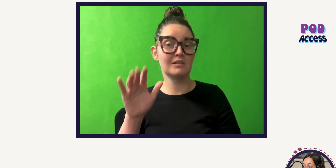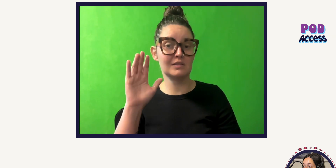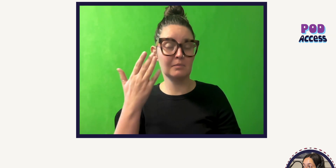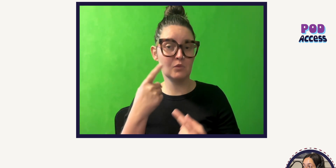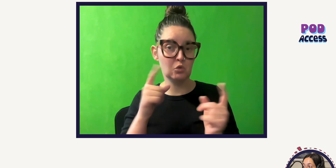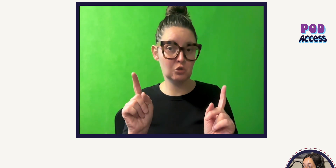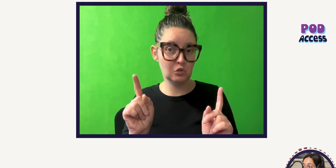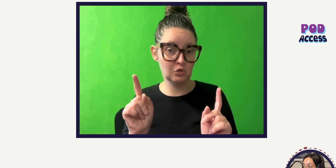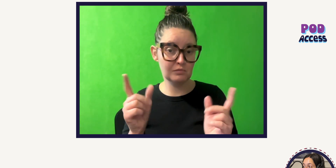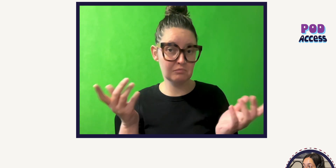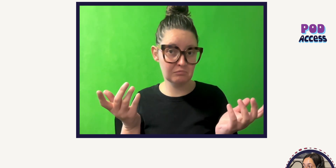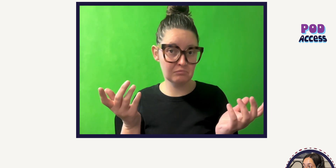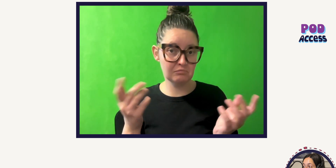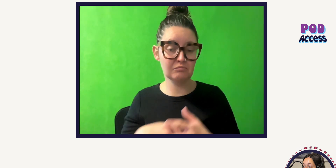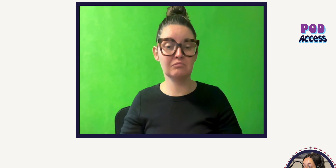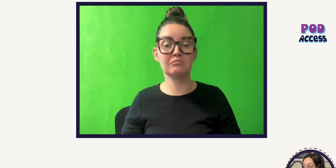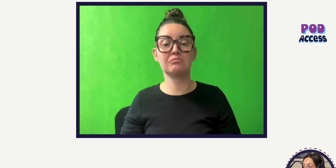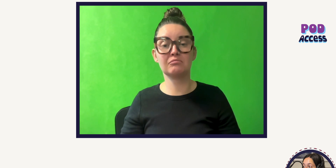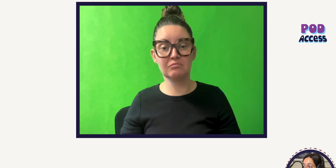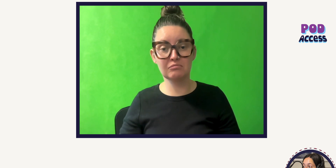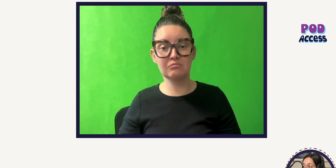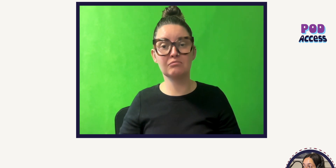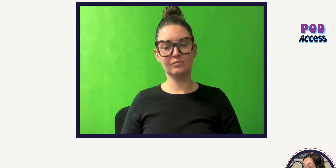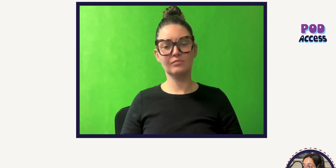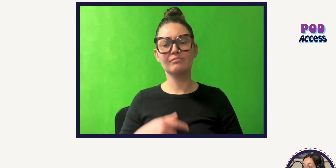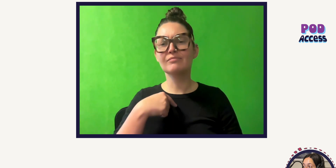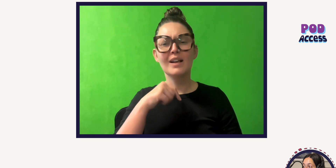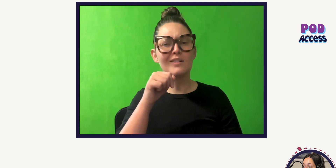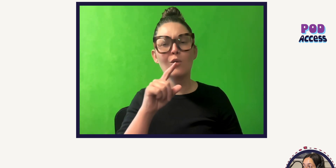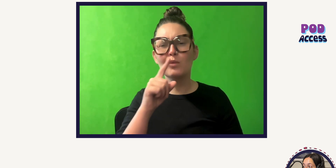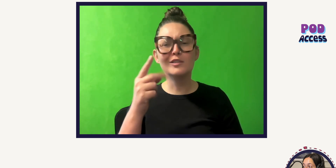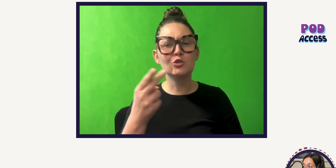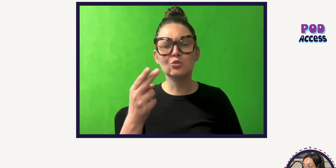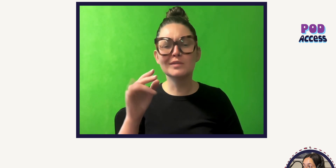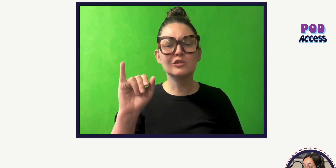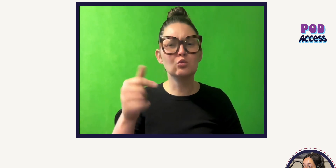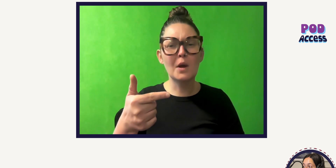and that seems to be working well. I don’t really use Instagram except